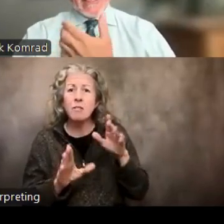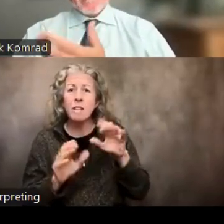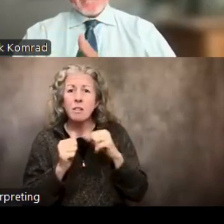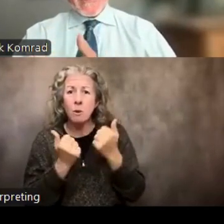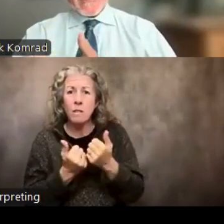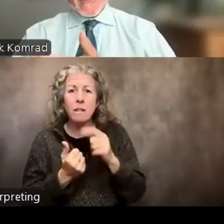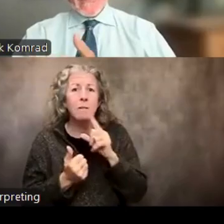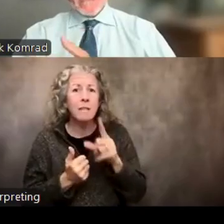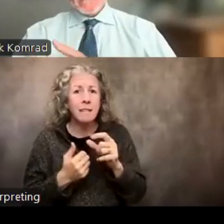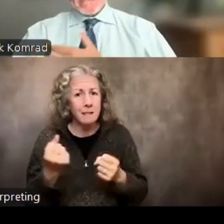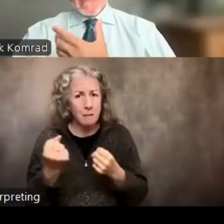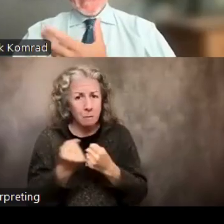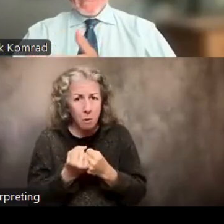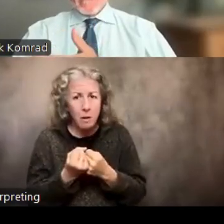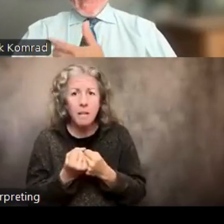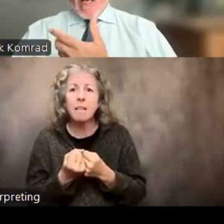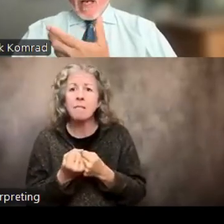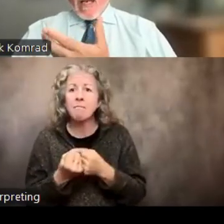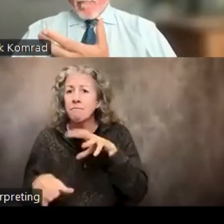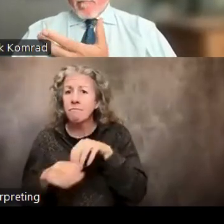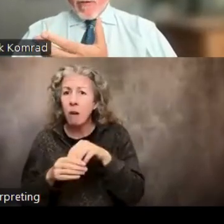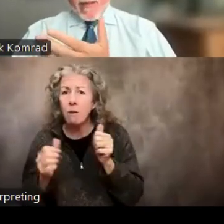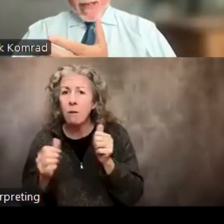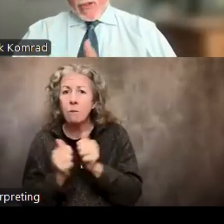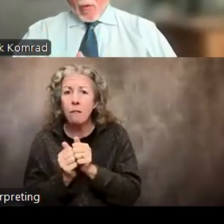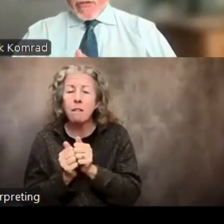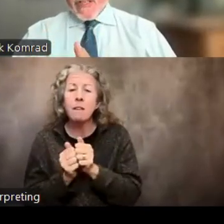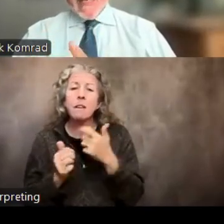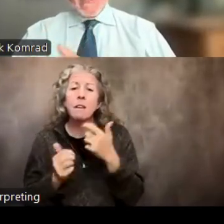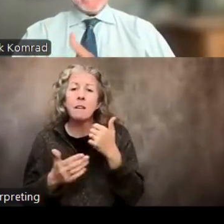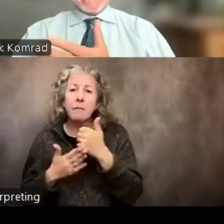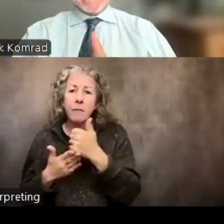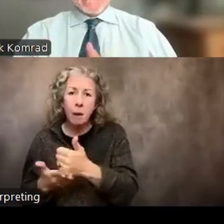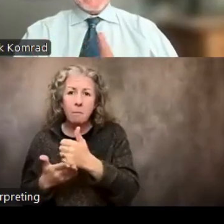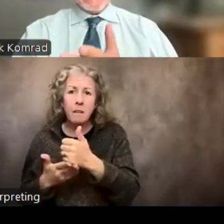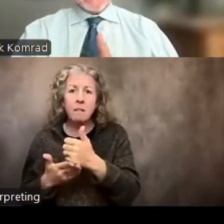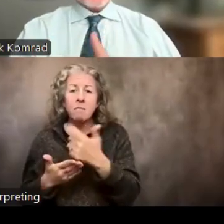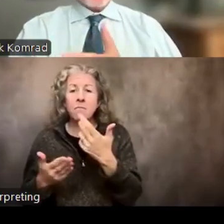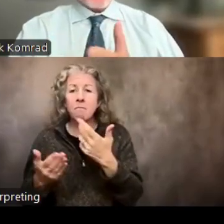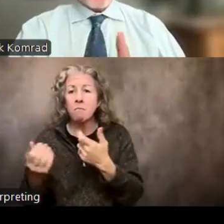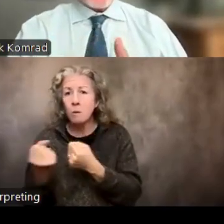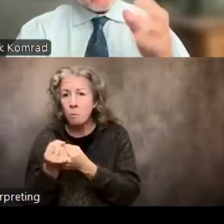complicit in both endorsing and indeed even promoting. You can